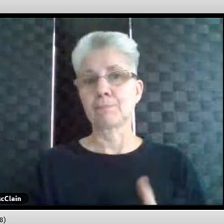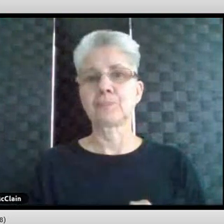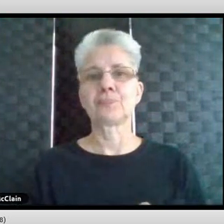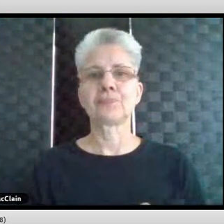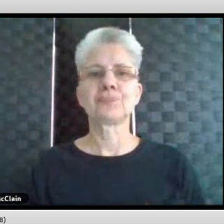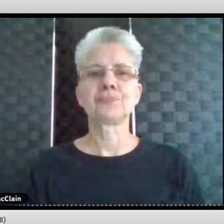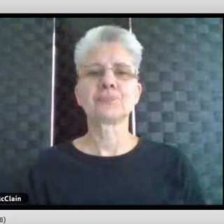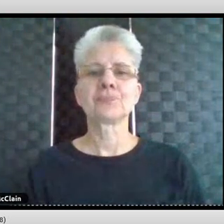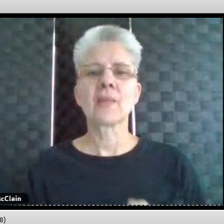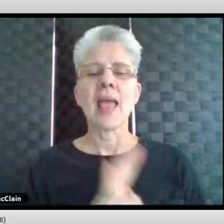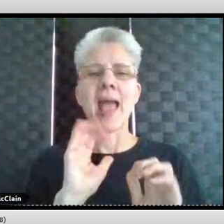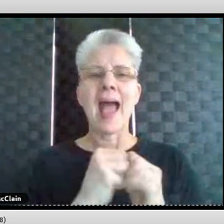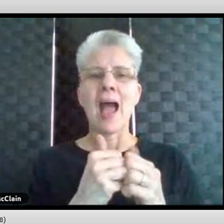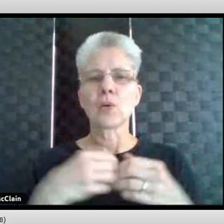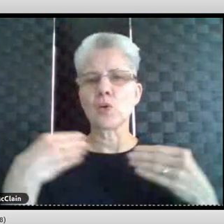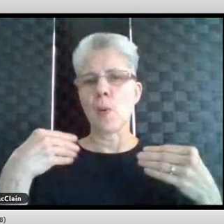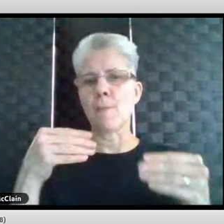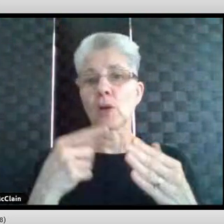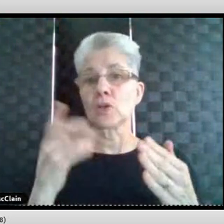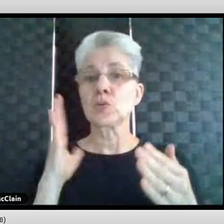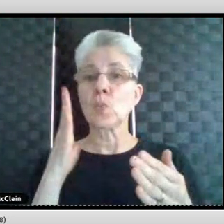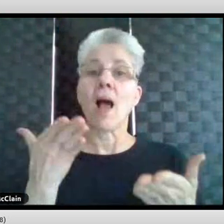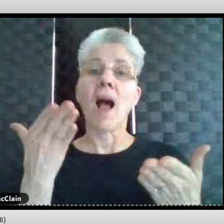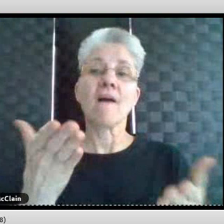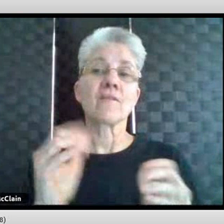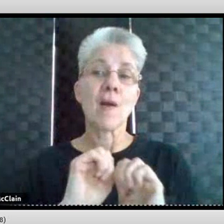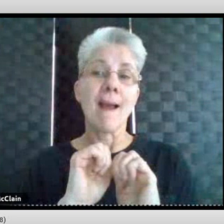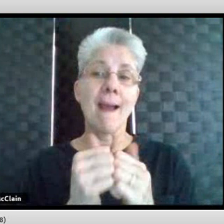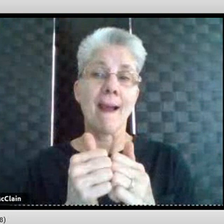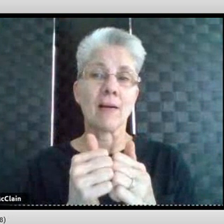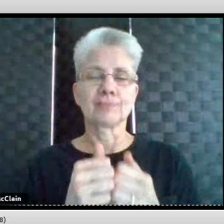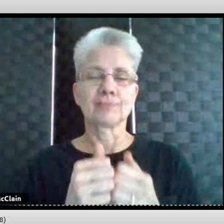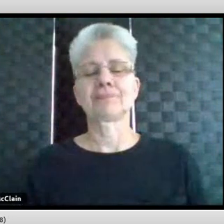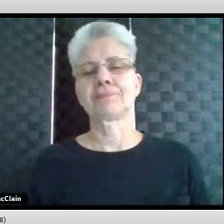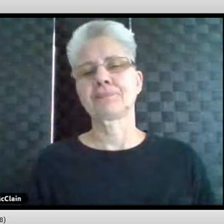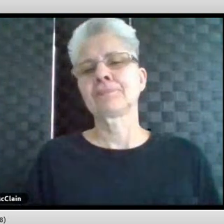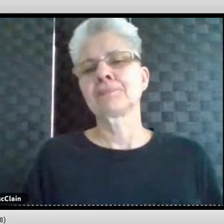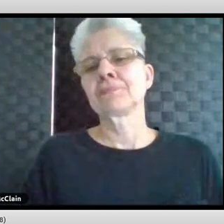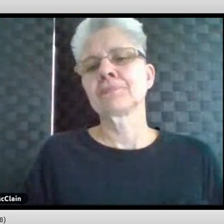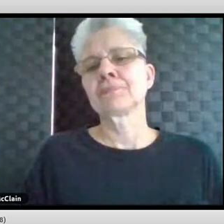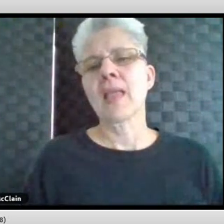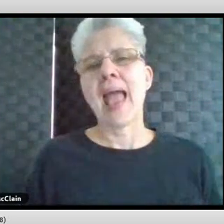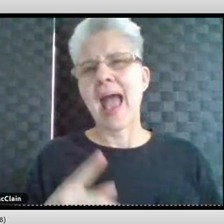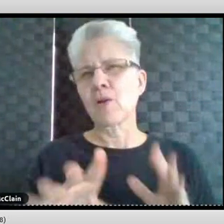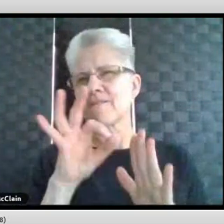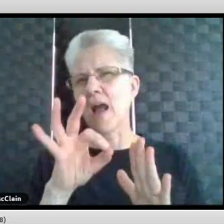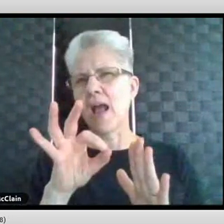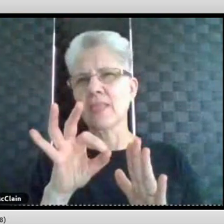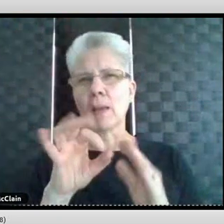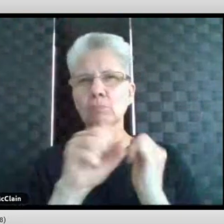How are you going to market what you're going to offer to them, to that niche market? How are you going to find them and make sure they know about it?